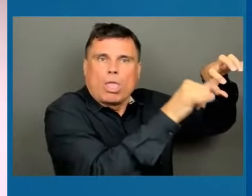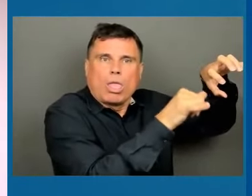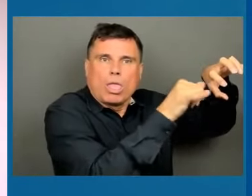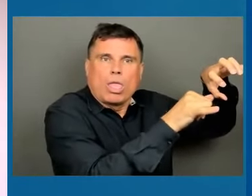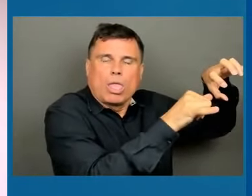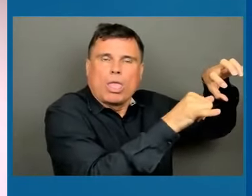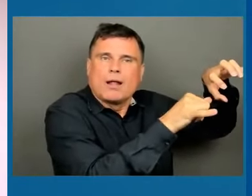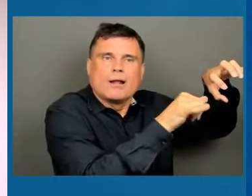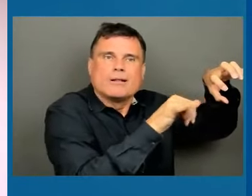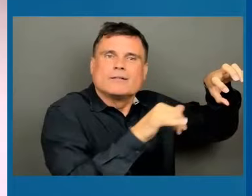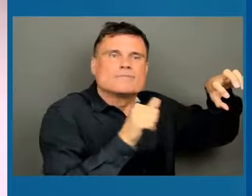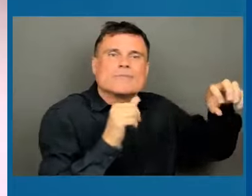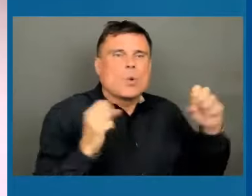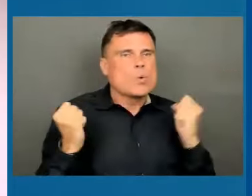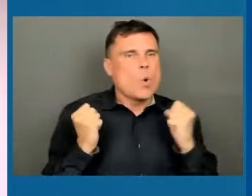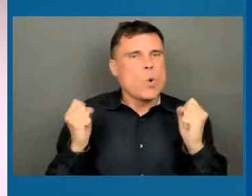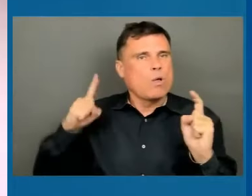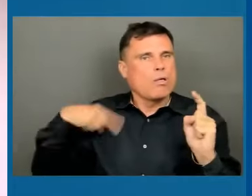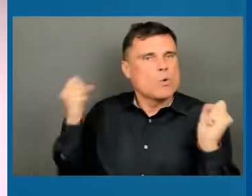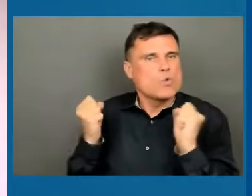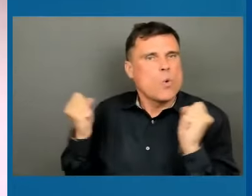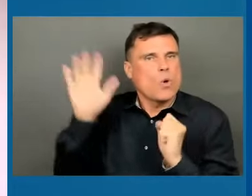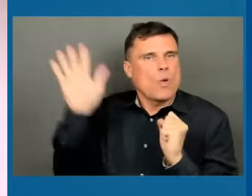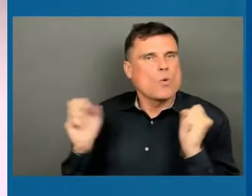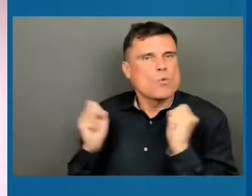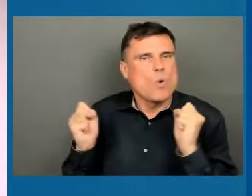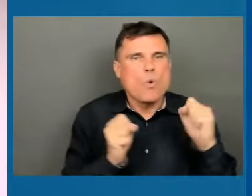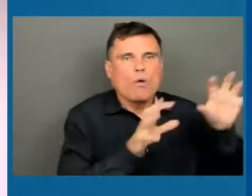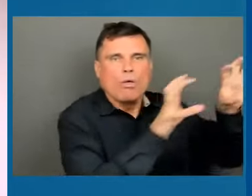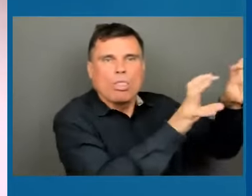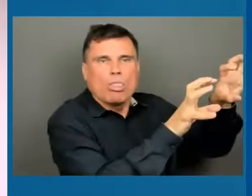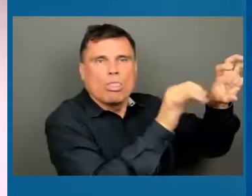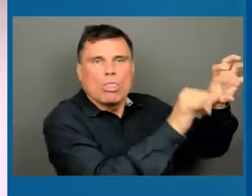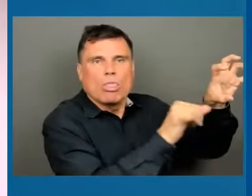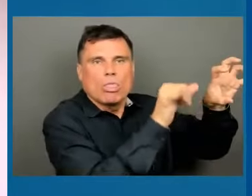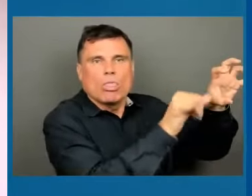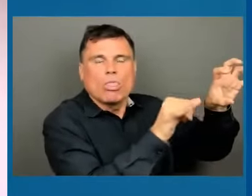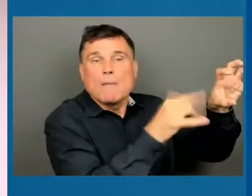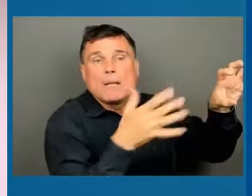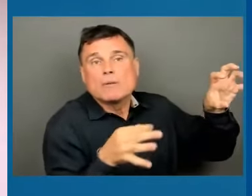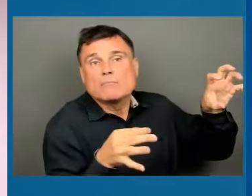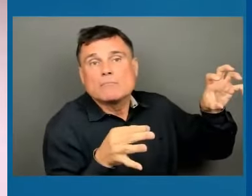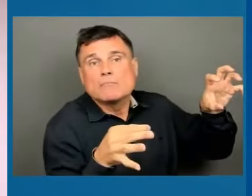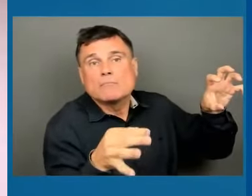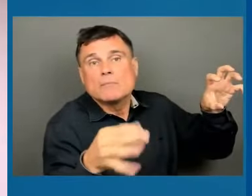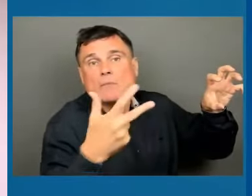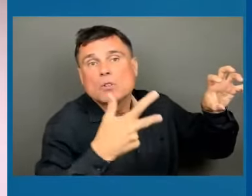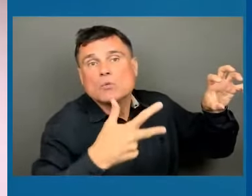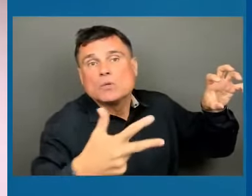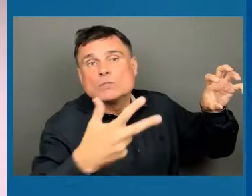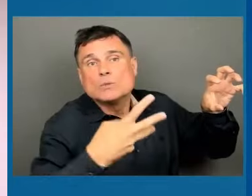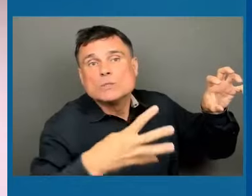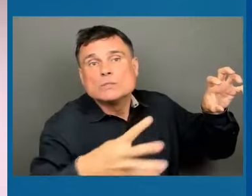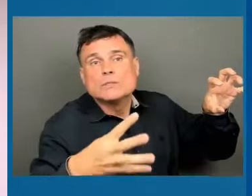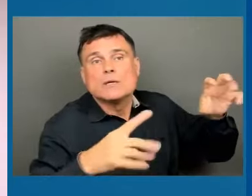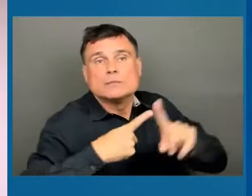delayed the melt cycle through the province probably in the order of three to four weeks later than normal. So in a